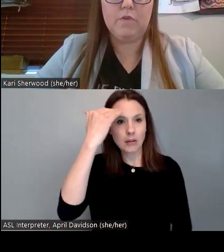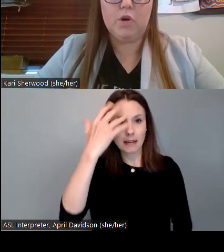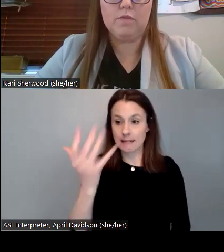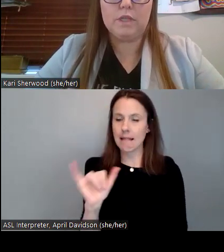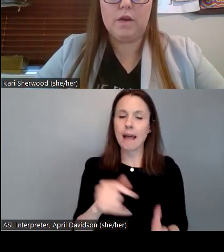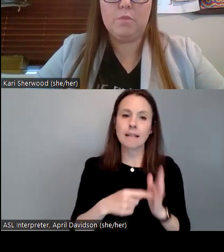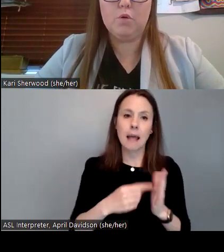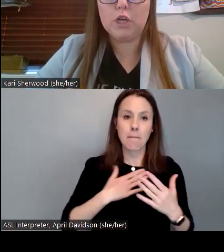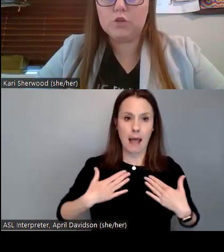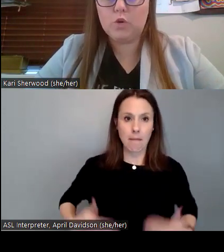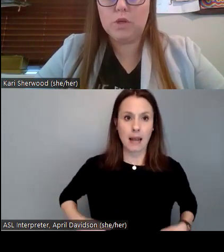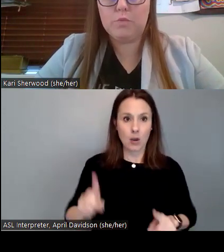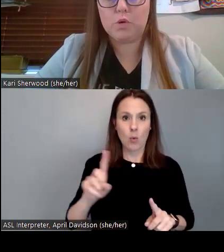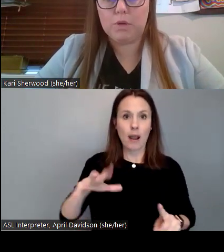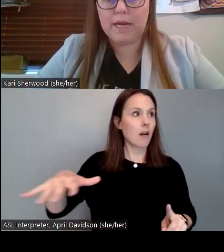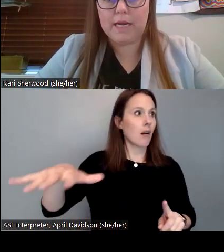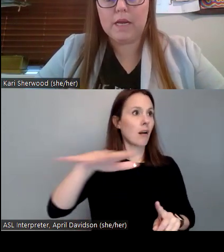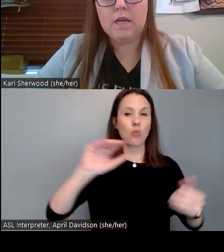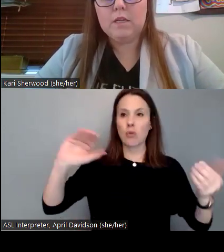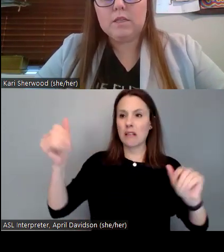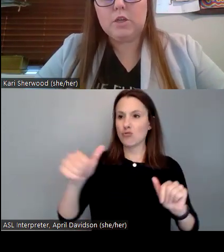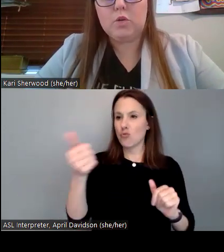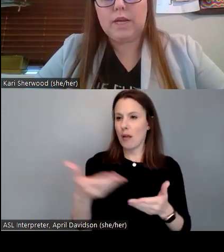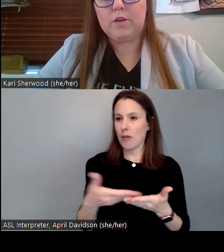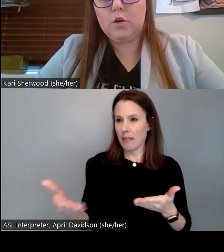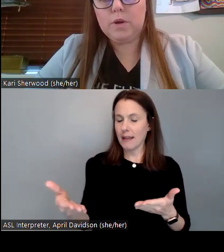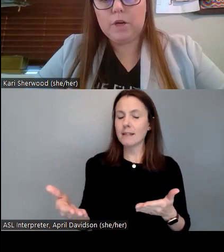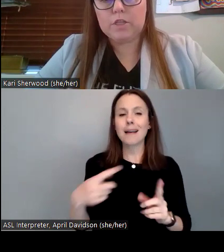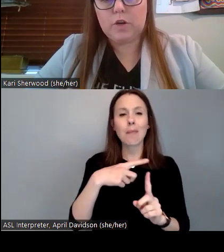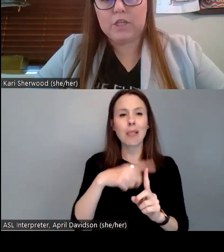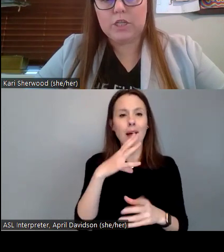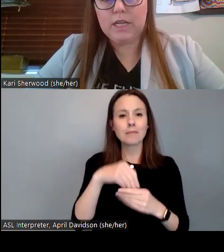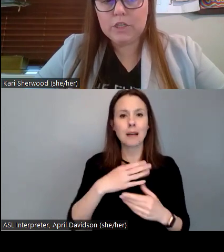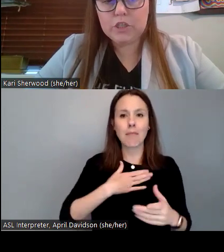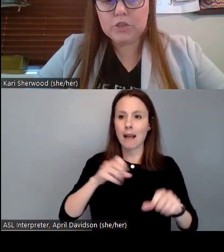involves motor control and motor planning. So, like, knowing where to scratch an itch